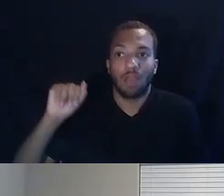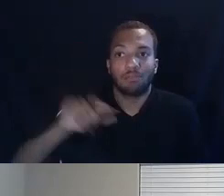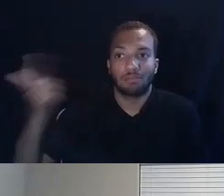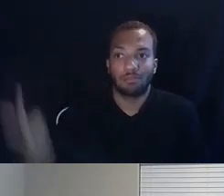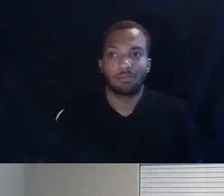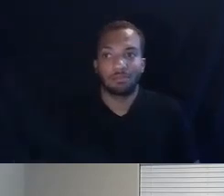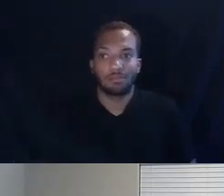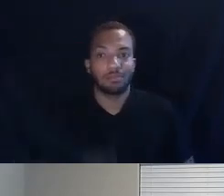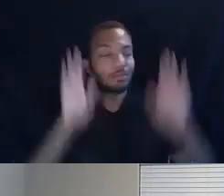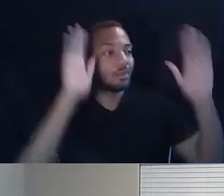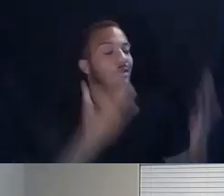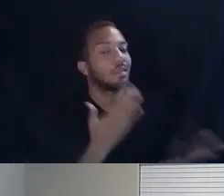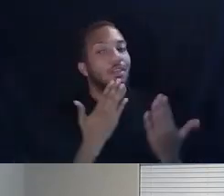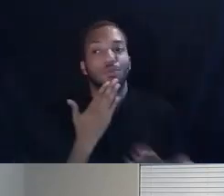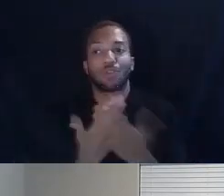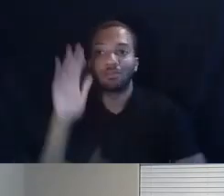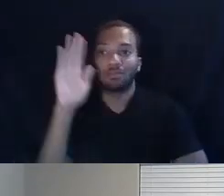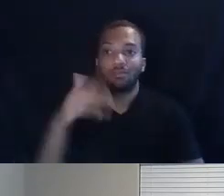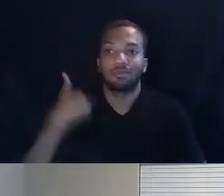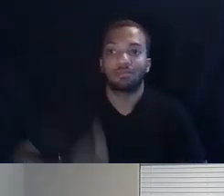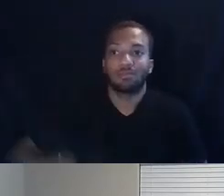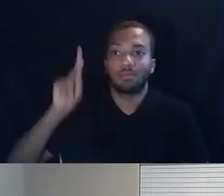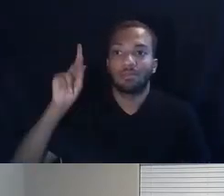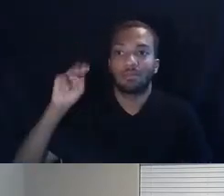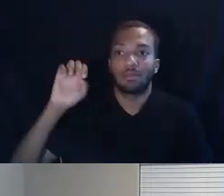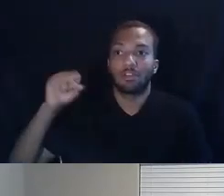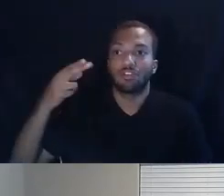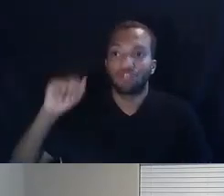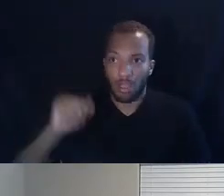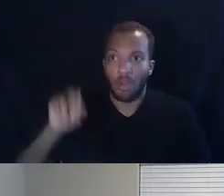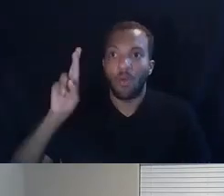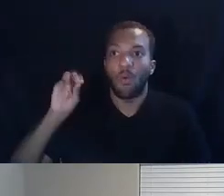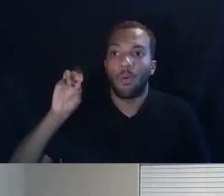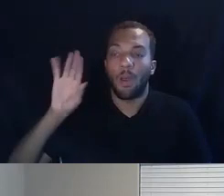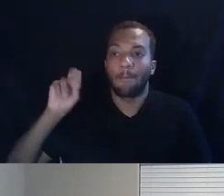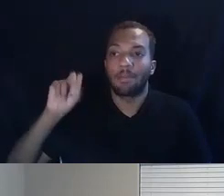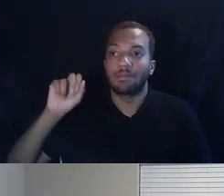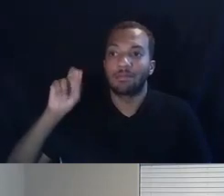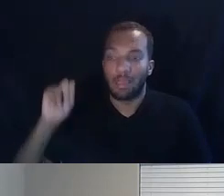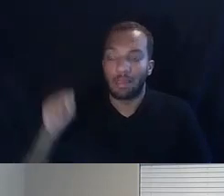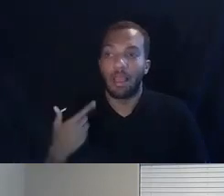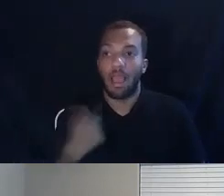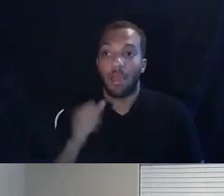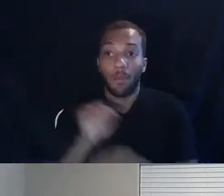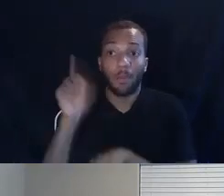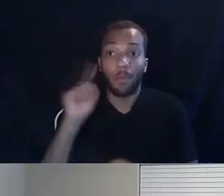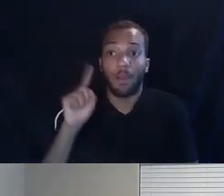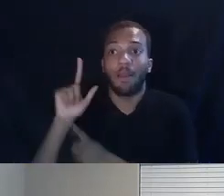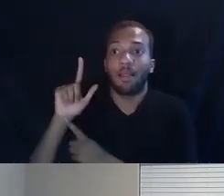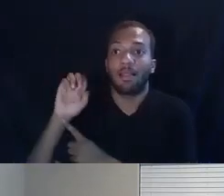Great. Thank you. Good evening. Kamesha Robinson. She, her, pronouns. Legacy Health. I'm the director of community benefit.